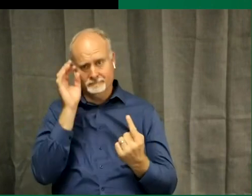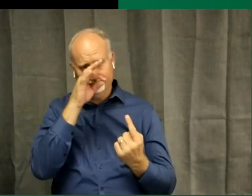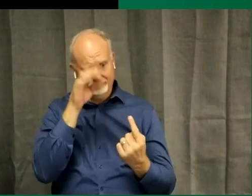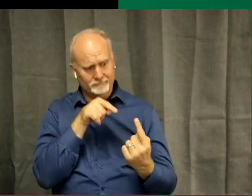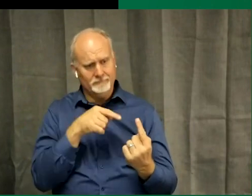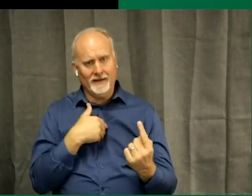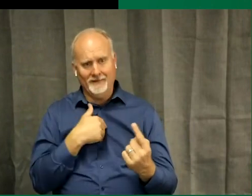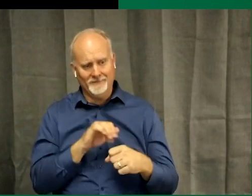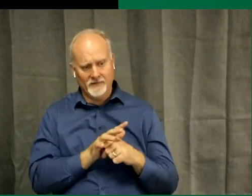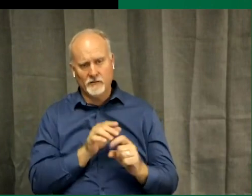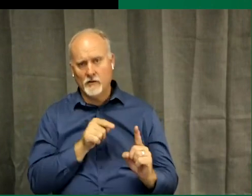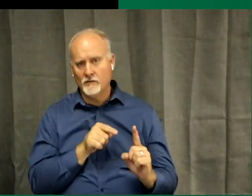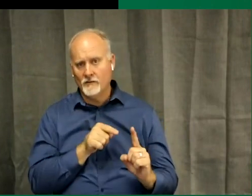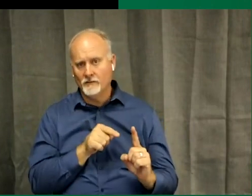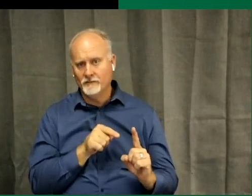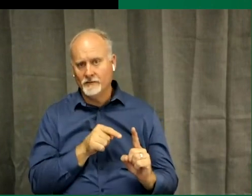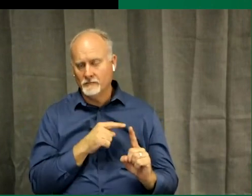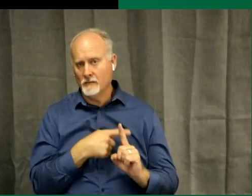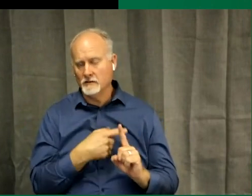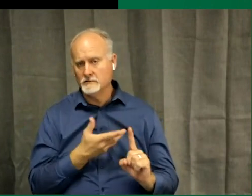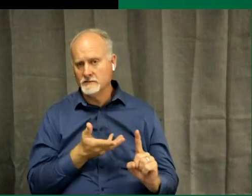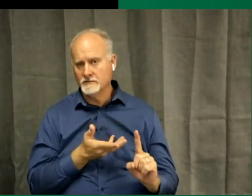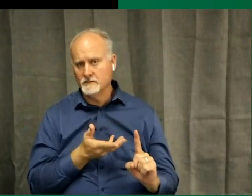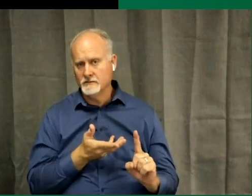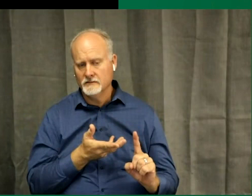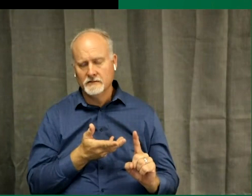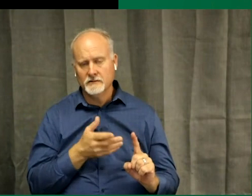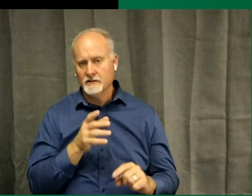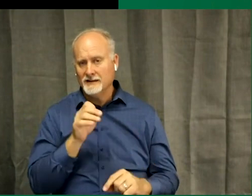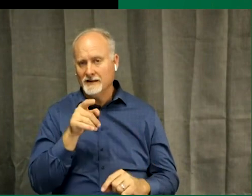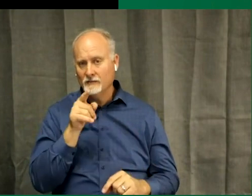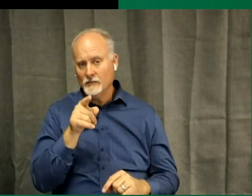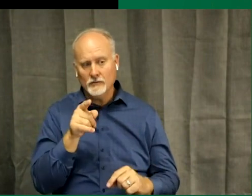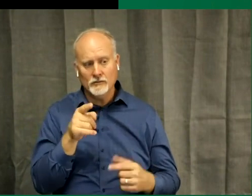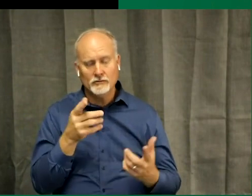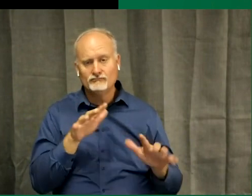that um they're positive for covid which again if you're um comfortable and you're taking off masks